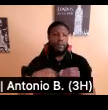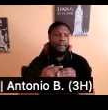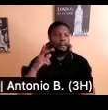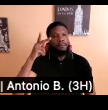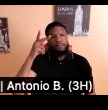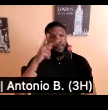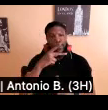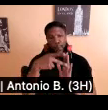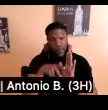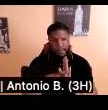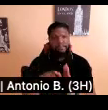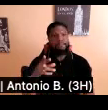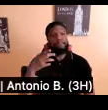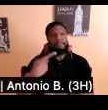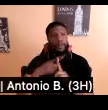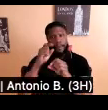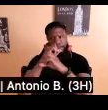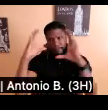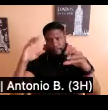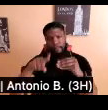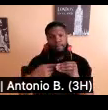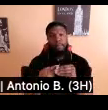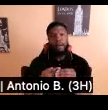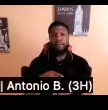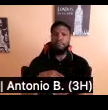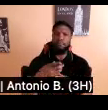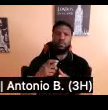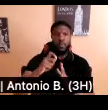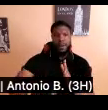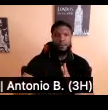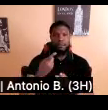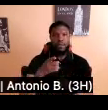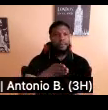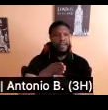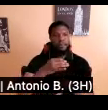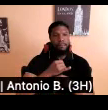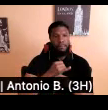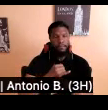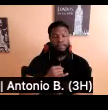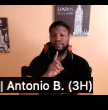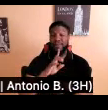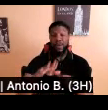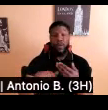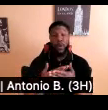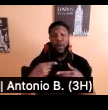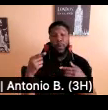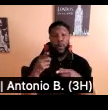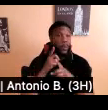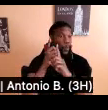campus writing and communication center. All of our goals to help students with student-centered